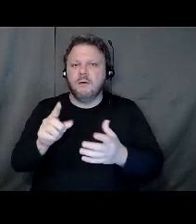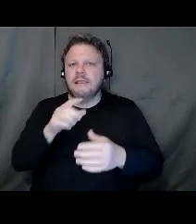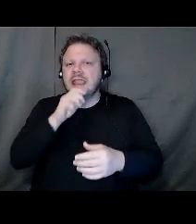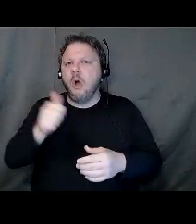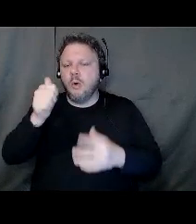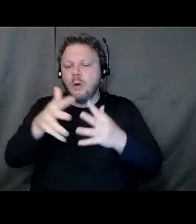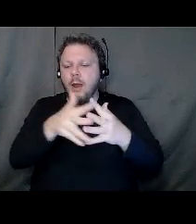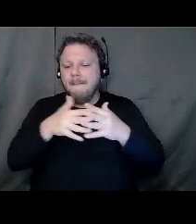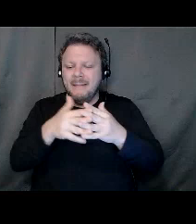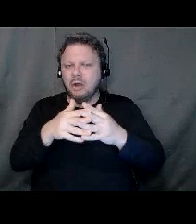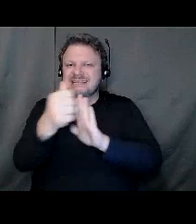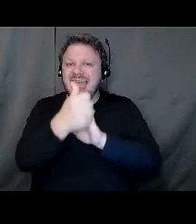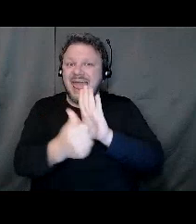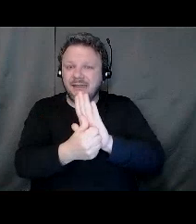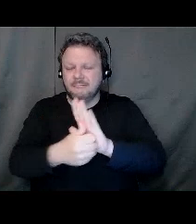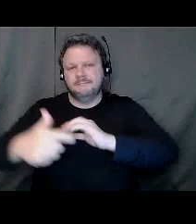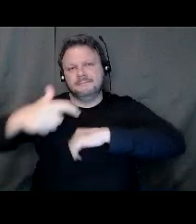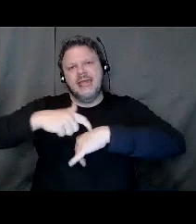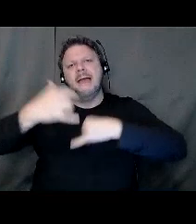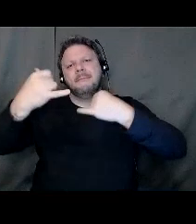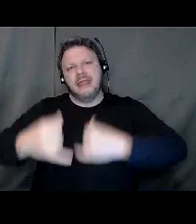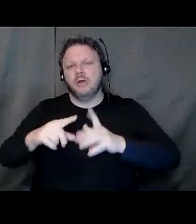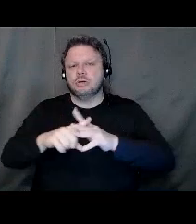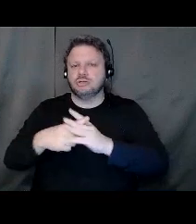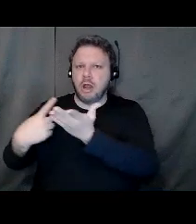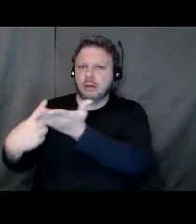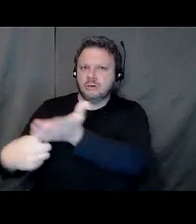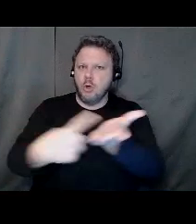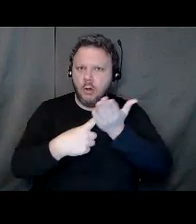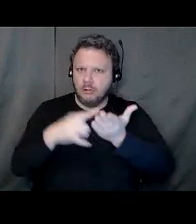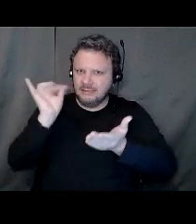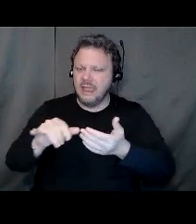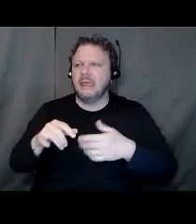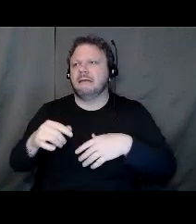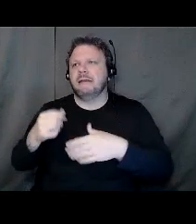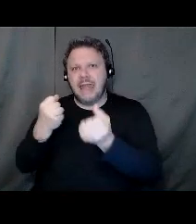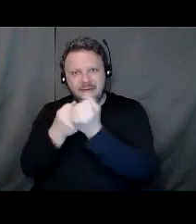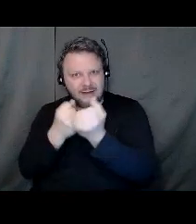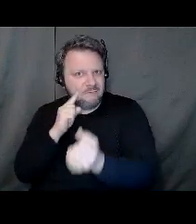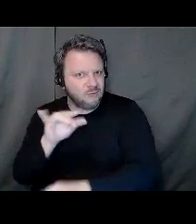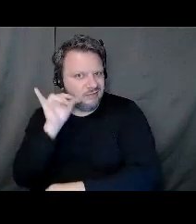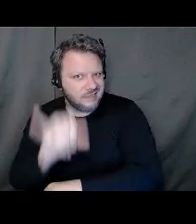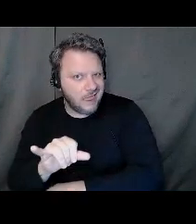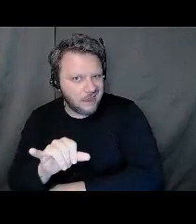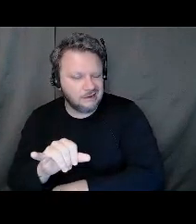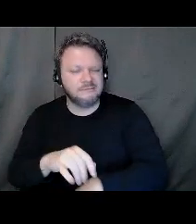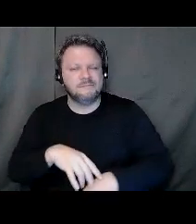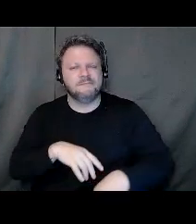The time is now to start talking about that and advocating that you will start seeing.